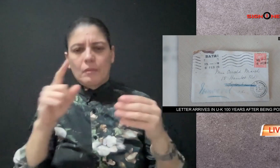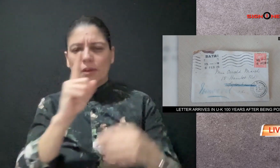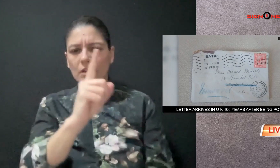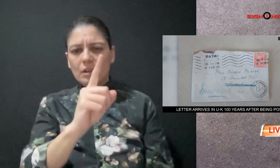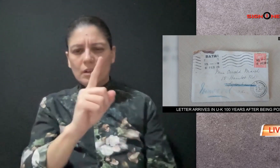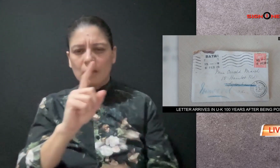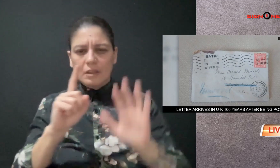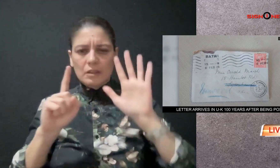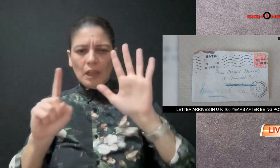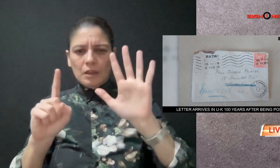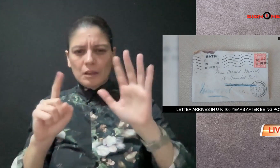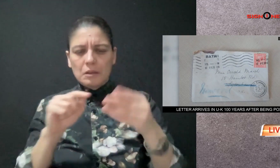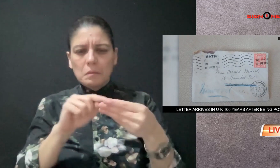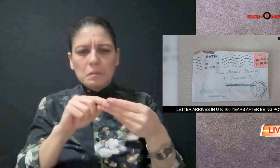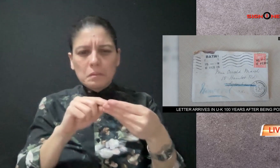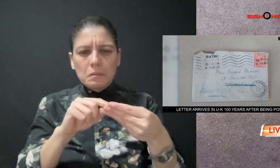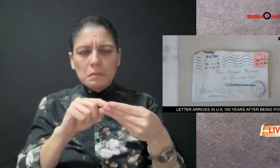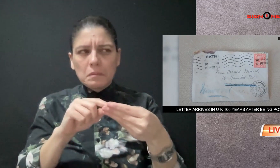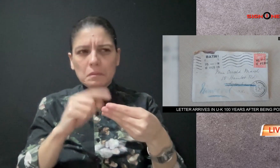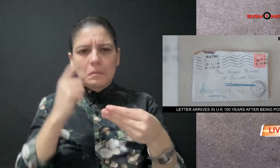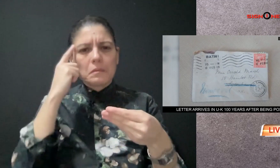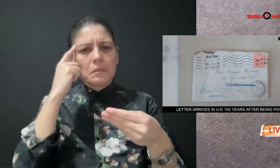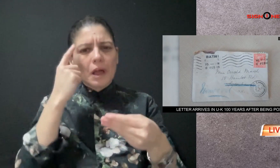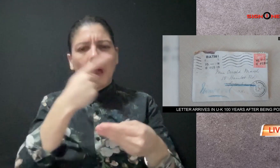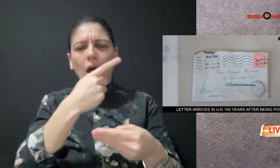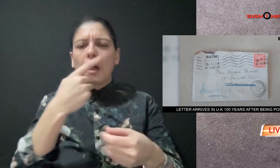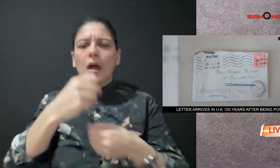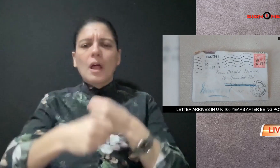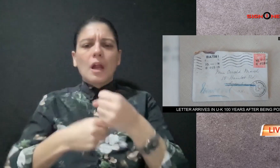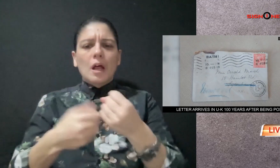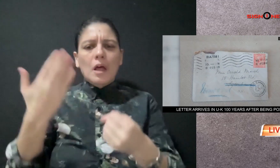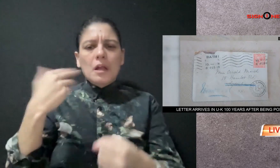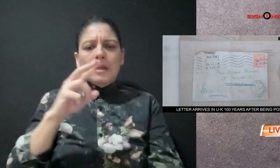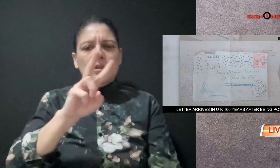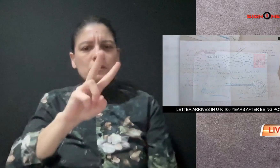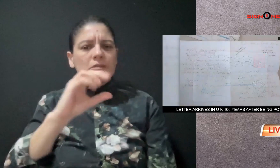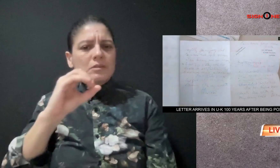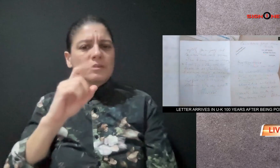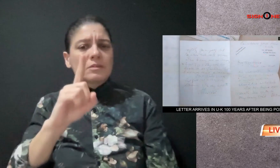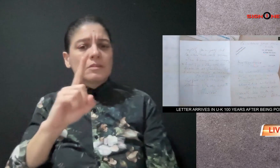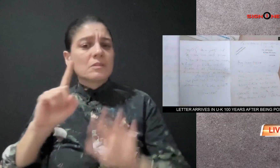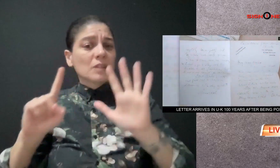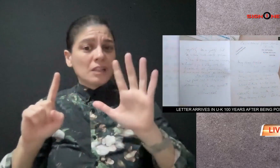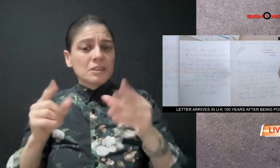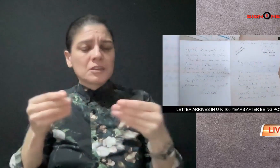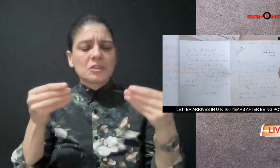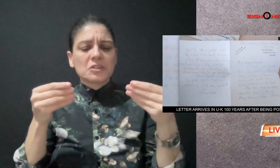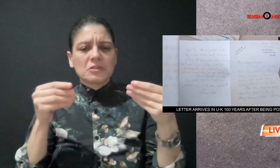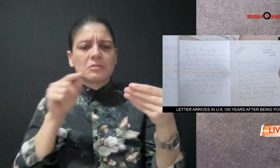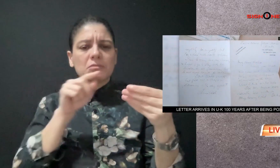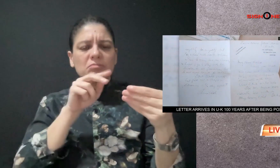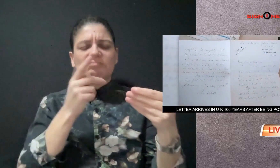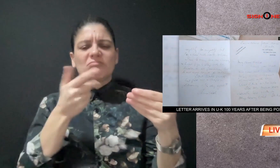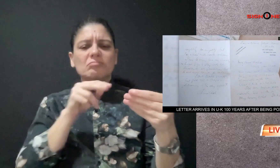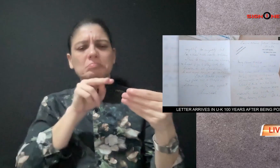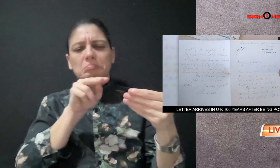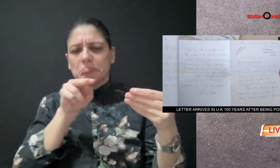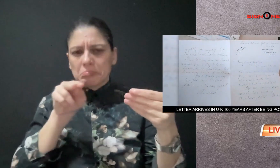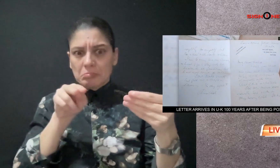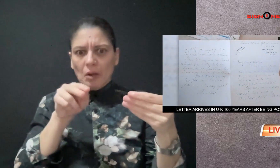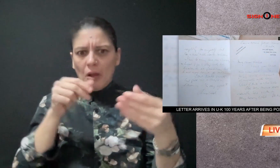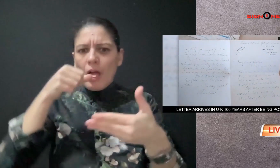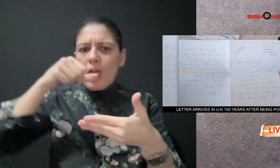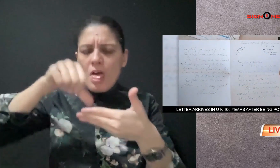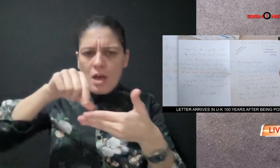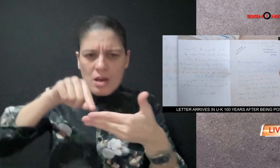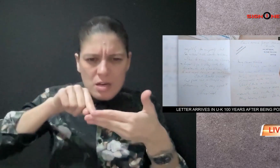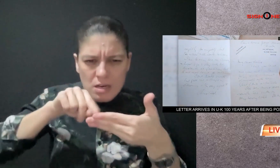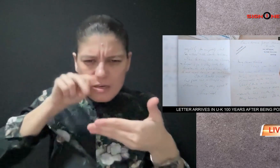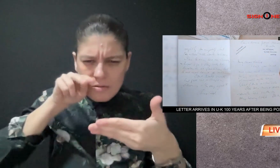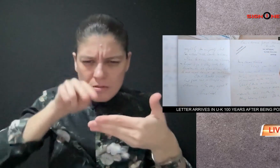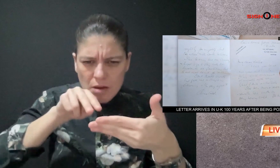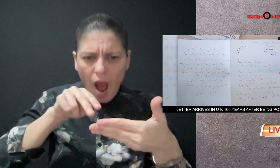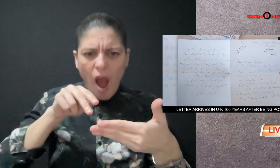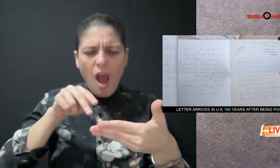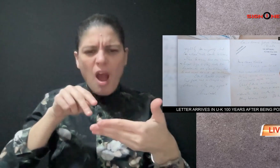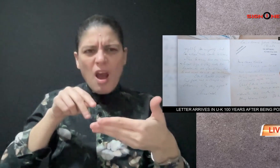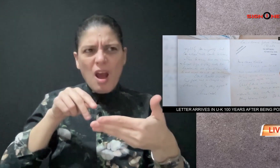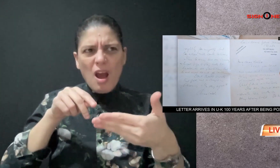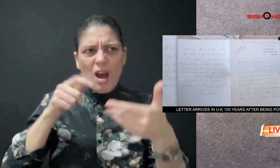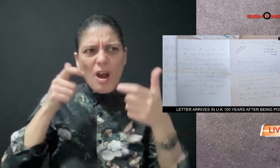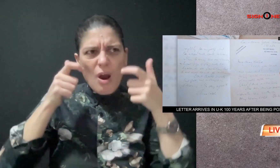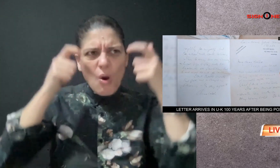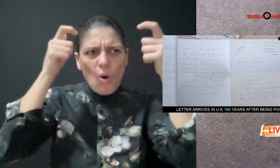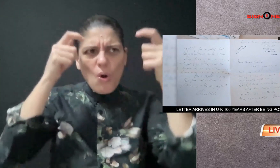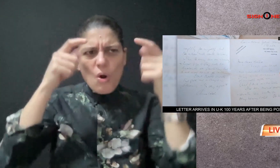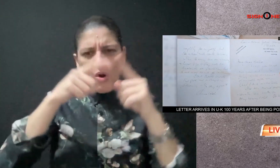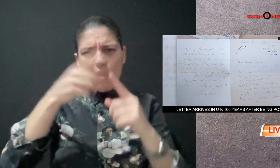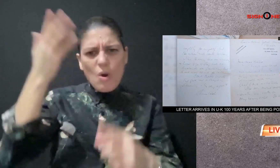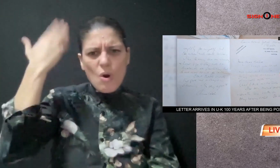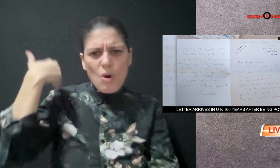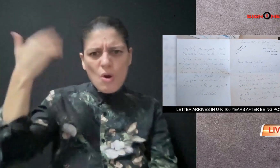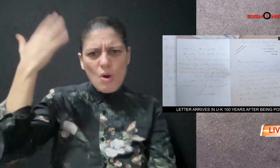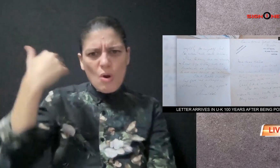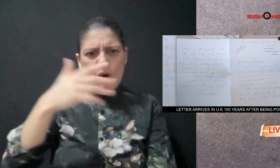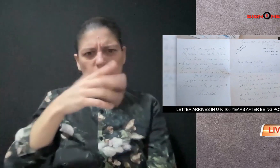'16 on the envelope and assumed it meant 2016 until he noticed the stamp it featured King